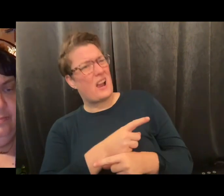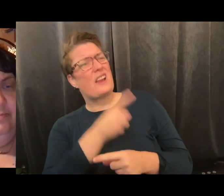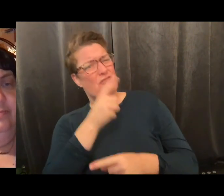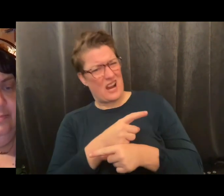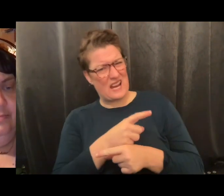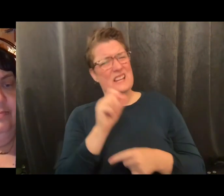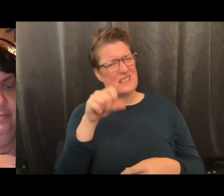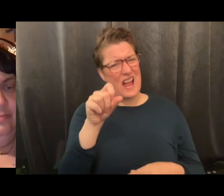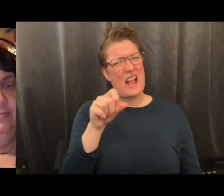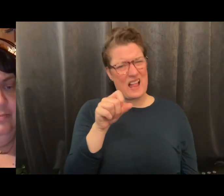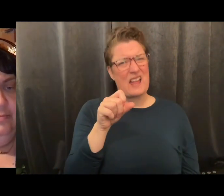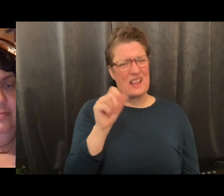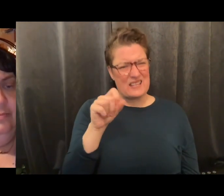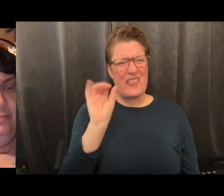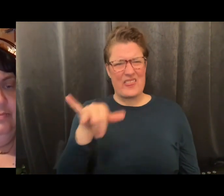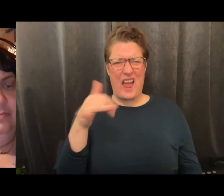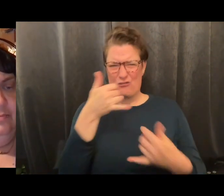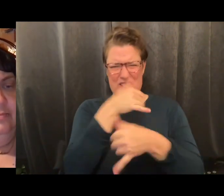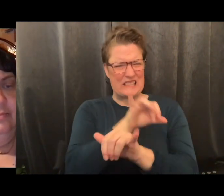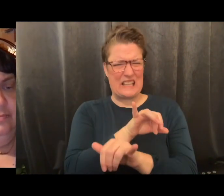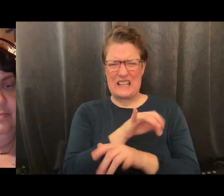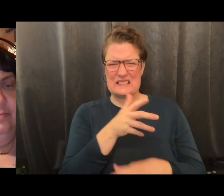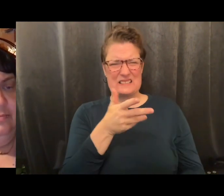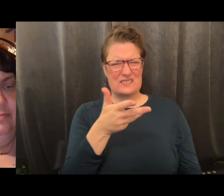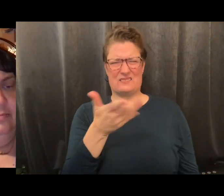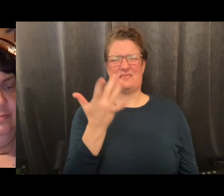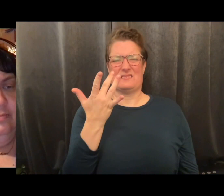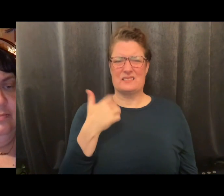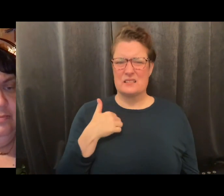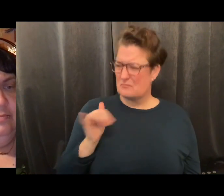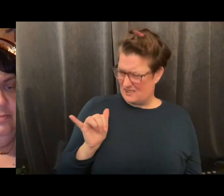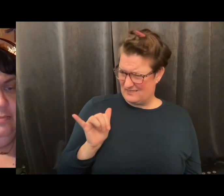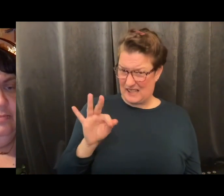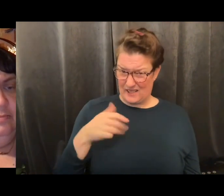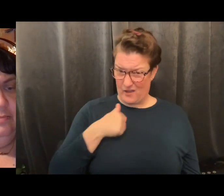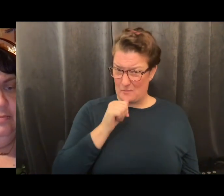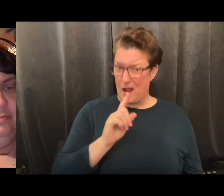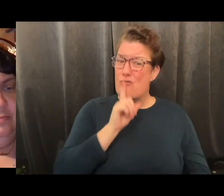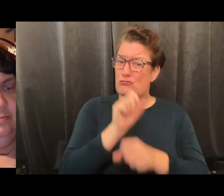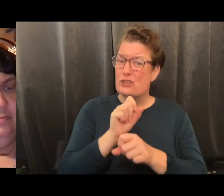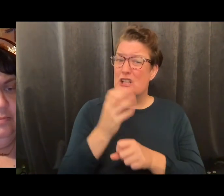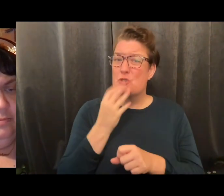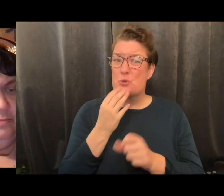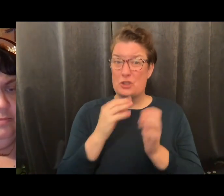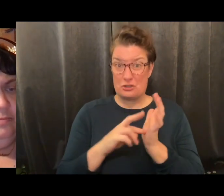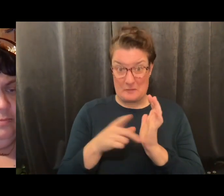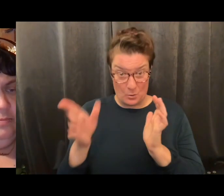and I was like, well, wait, if I'm not really Jewish, maybe, you know, are they going to challenge me about that? Exactly, self-hating.